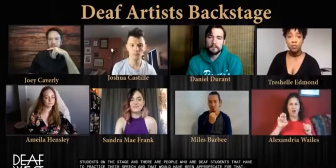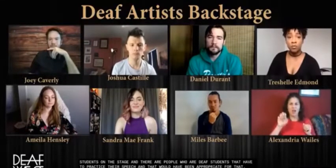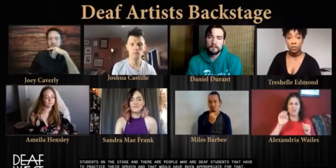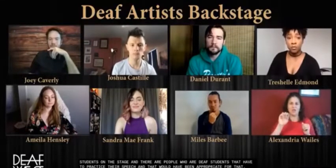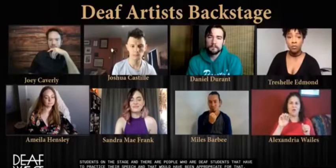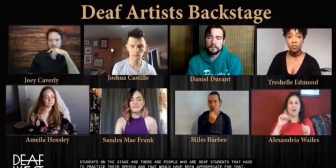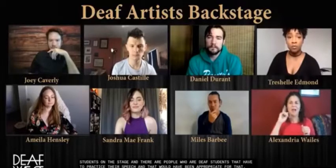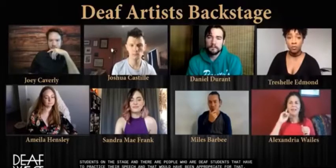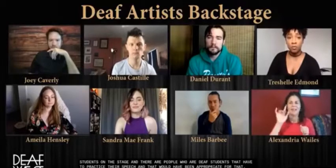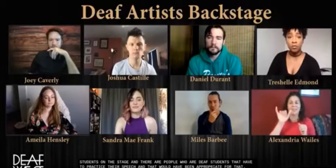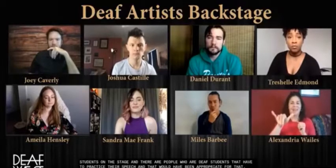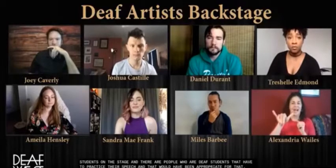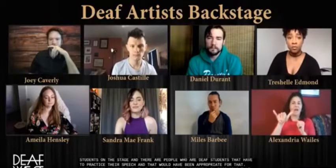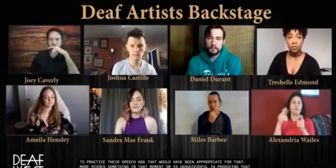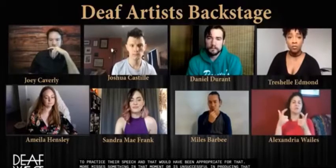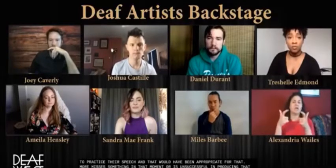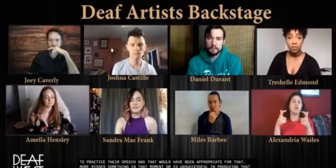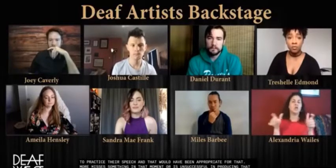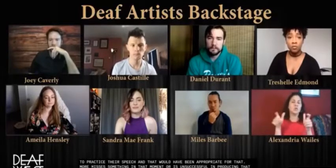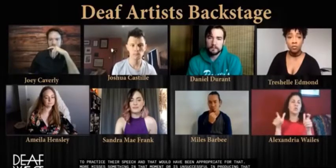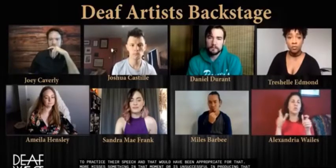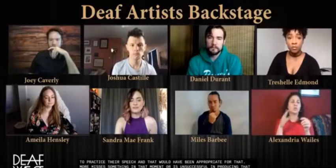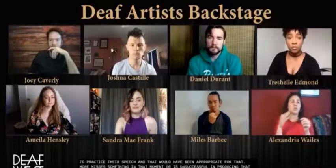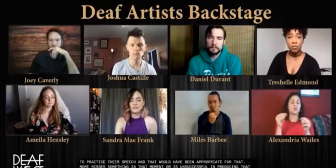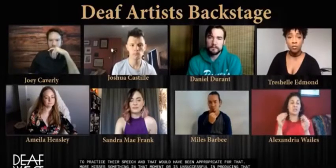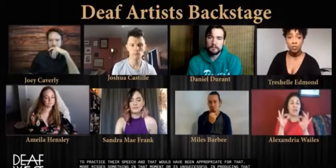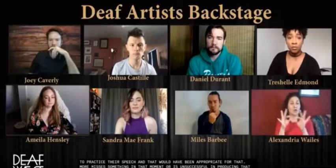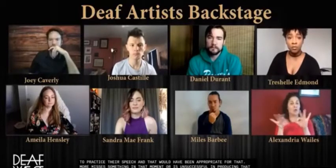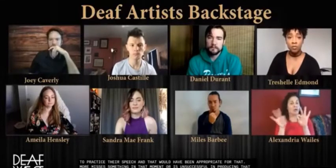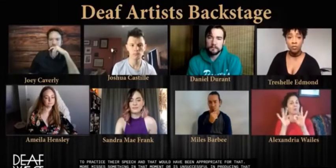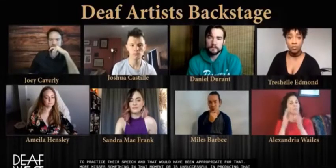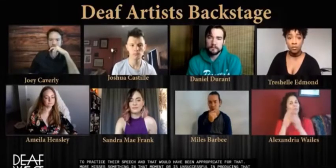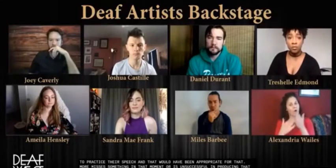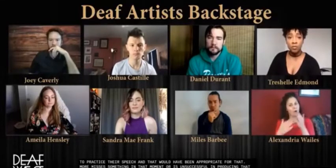to figure out where your boundaries are and that's huge.